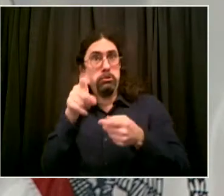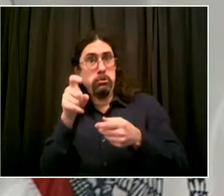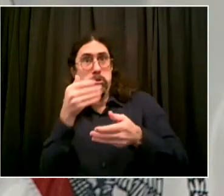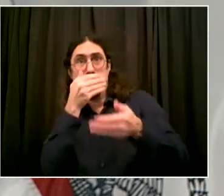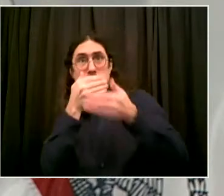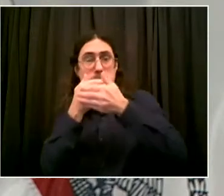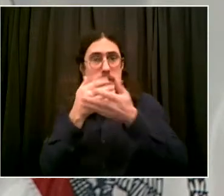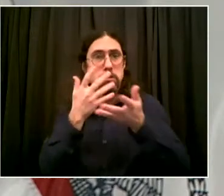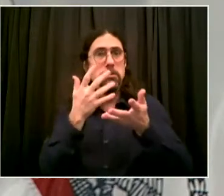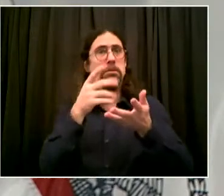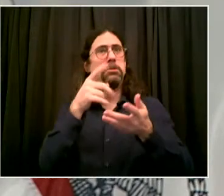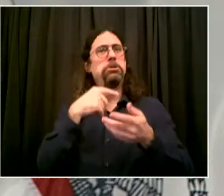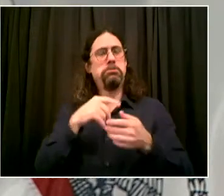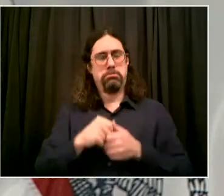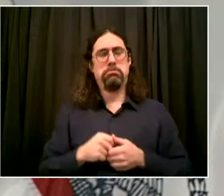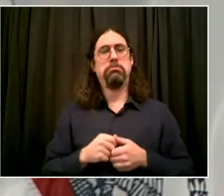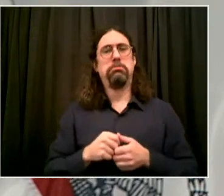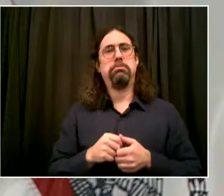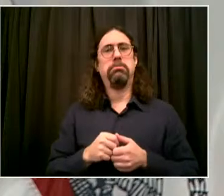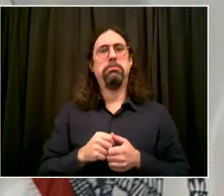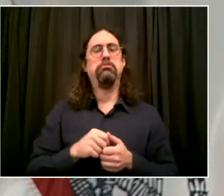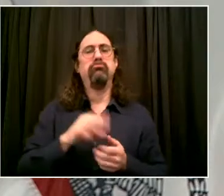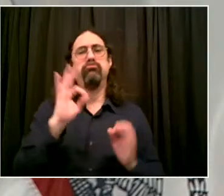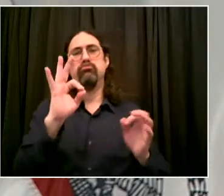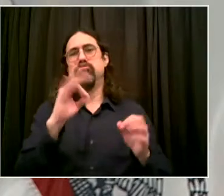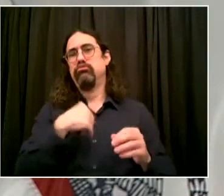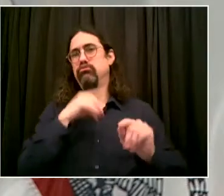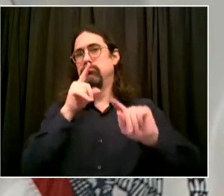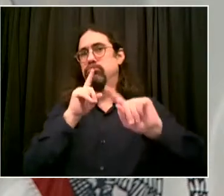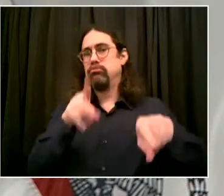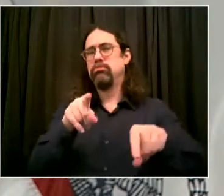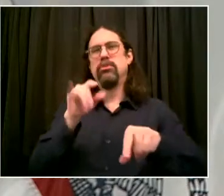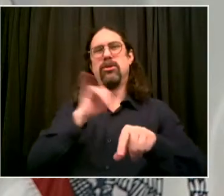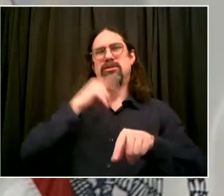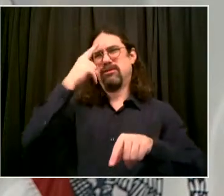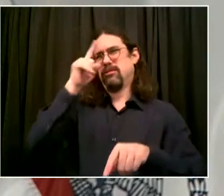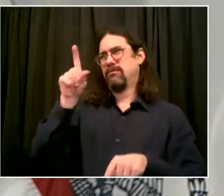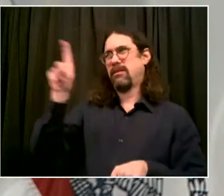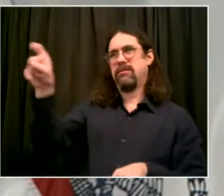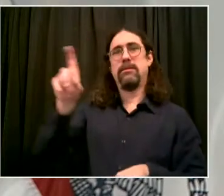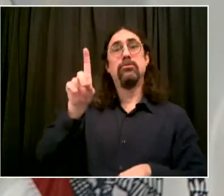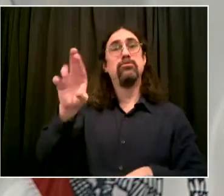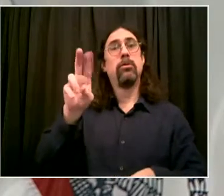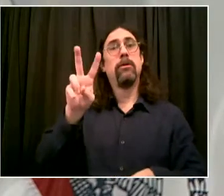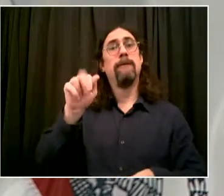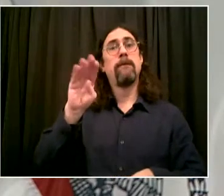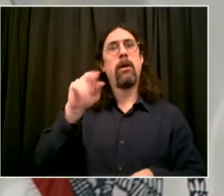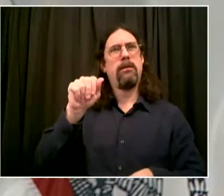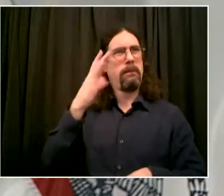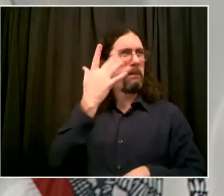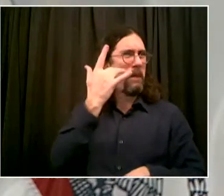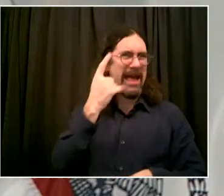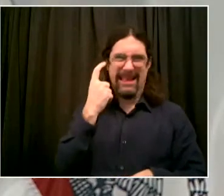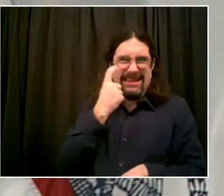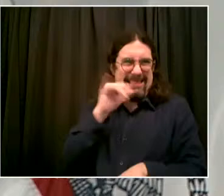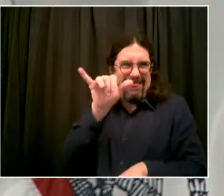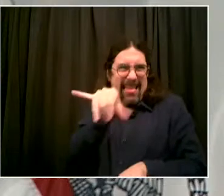VARMA LAST NIGHT ABABT OUTHTHNE EEW ARVIANCE AND WHAT WE KNOW. DR., WANTED TO START WITH JUST A QUICK OVERVIEW